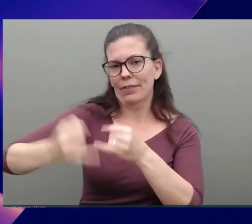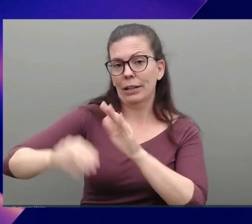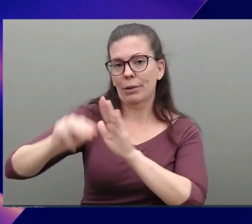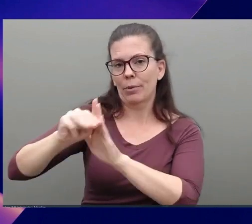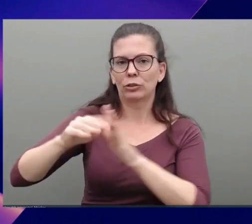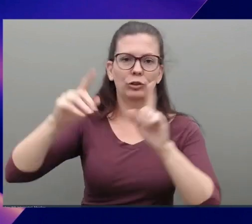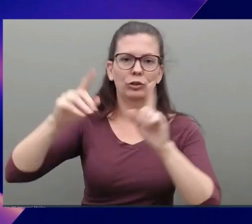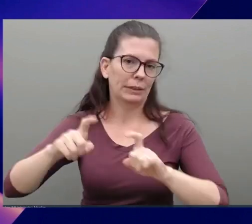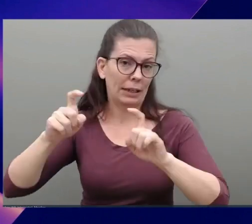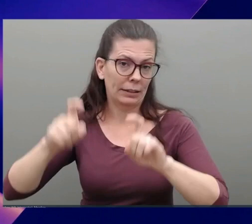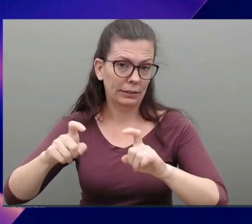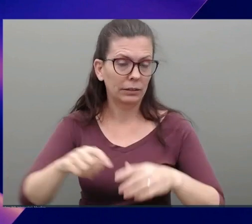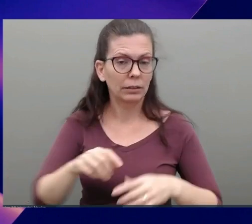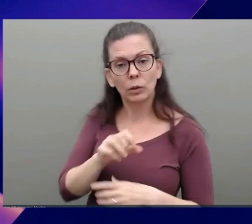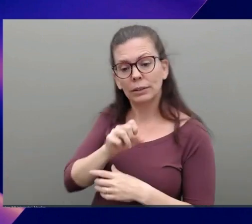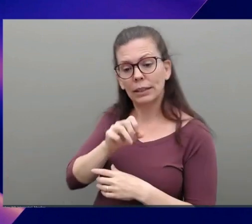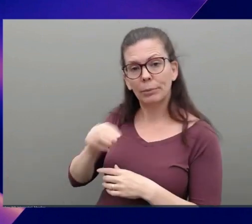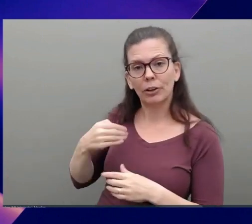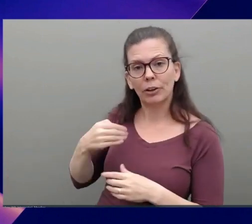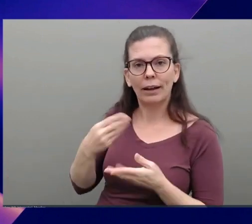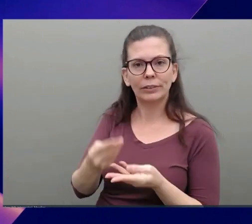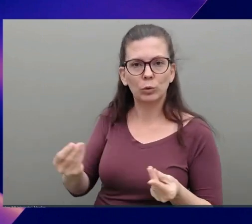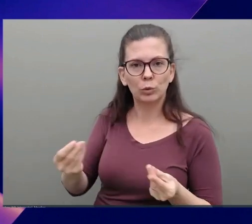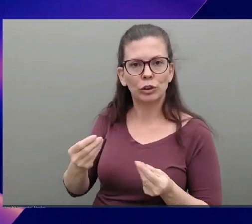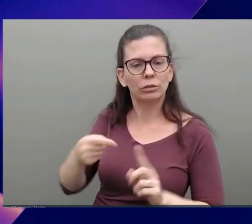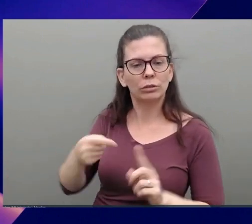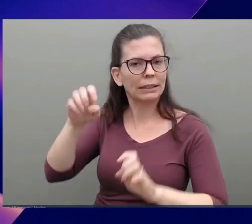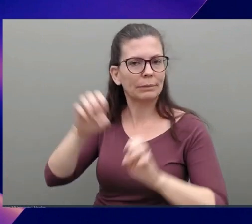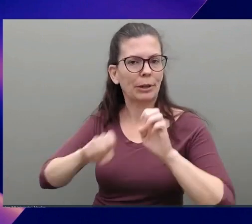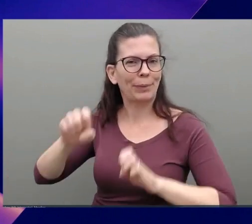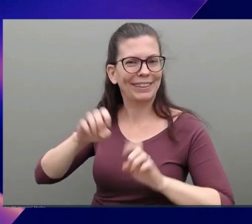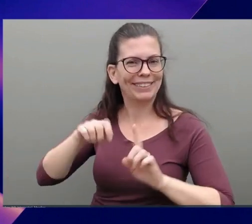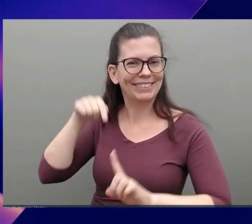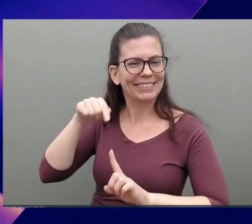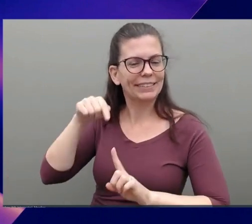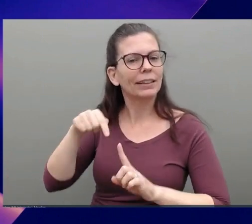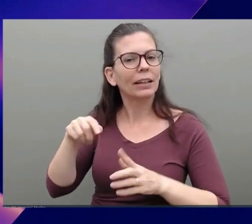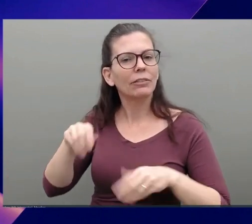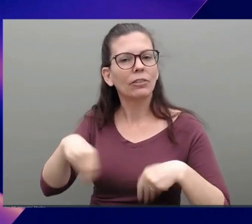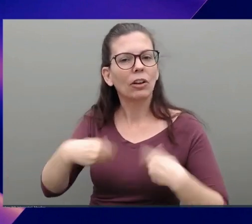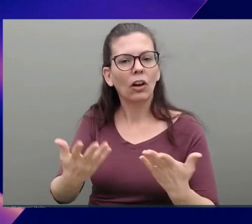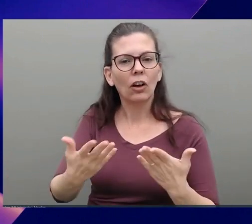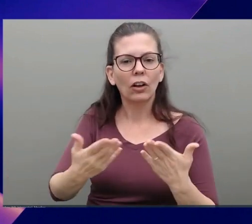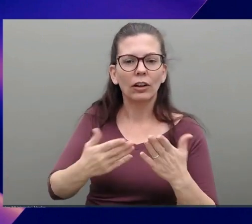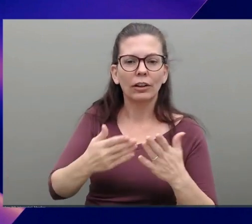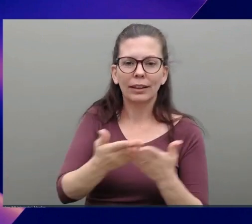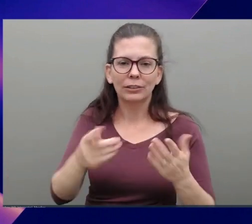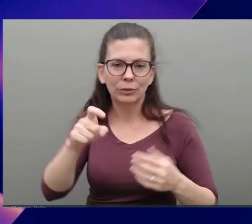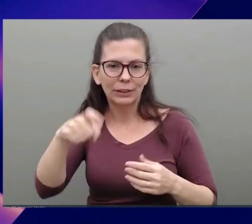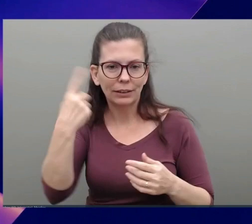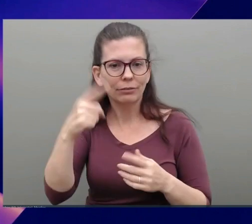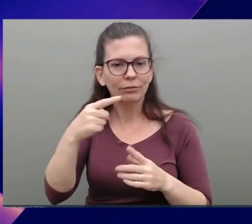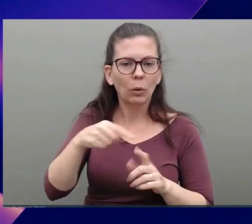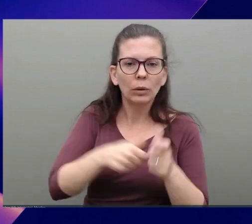So SageMaker has a solution. SageMaker experiments that does all the heavy lifting in terms of autotracking, parameters,